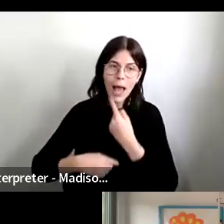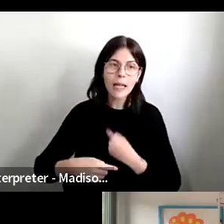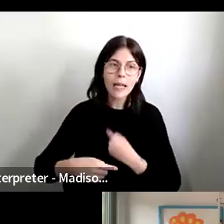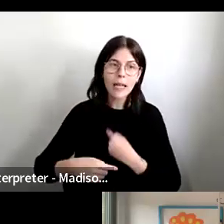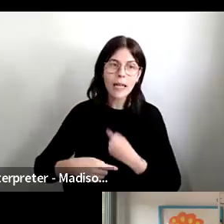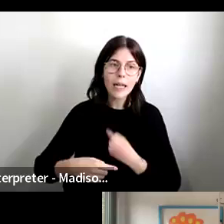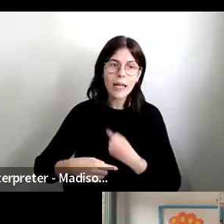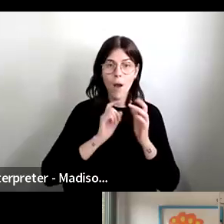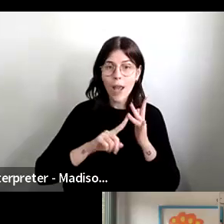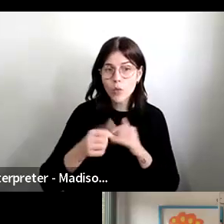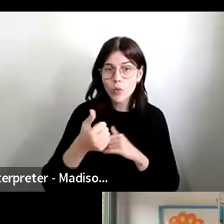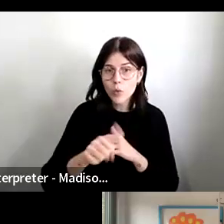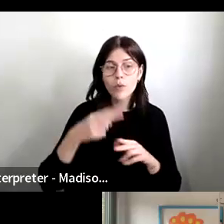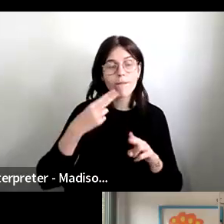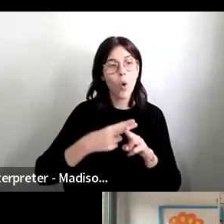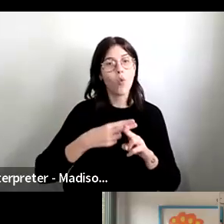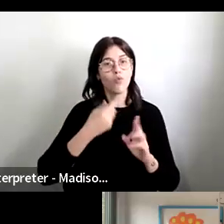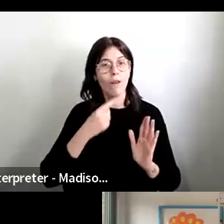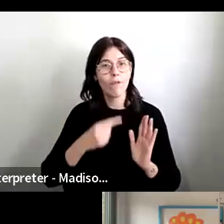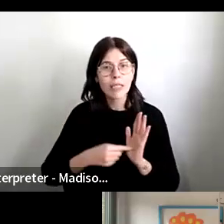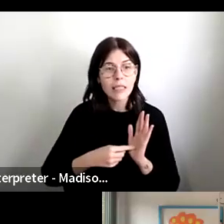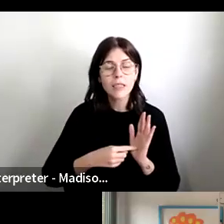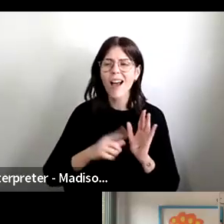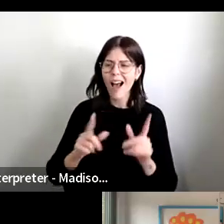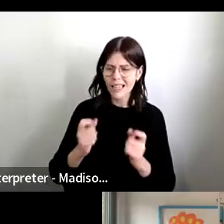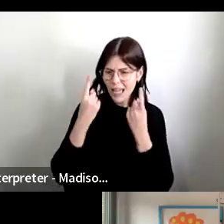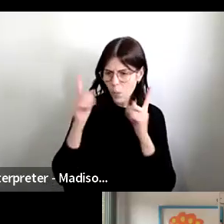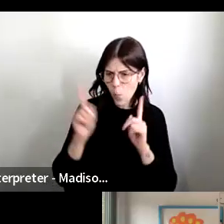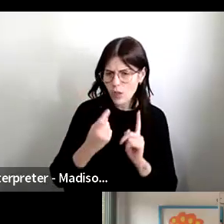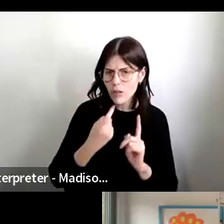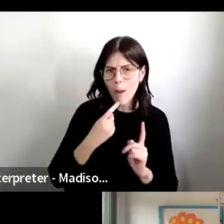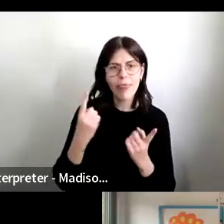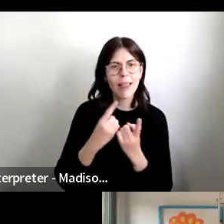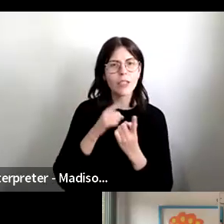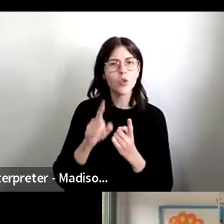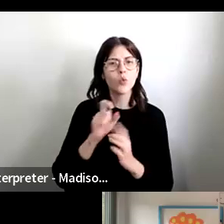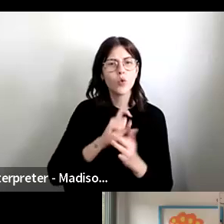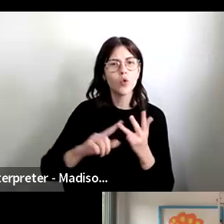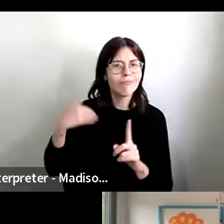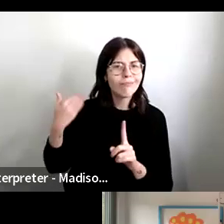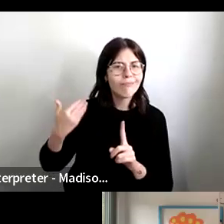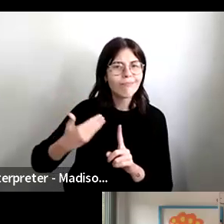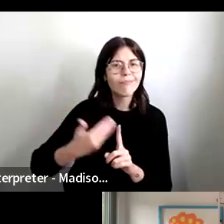point to get us understanding what useful things you have been doing. So really the